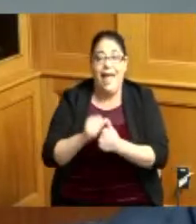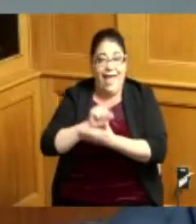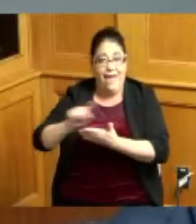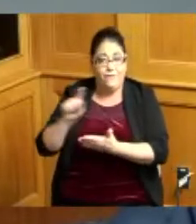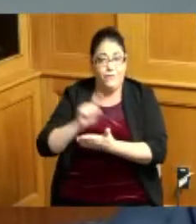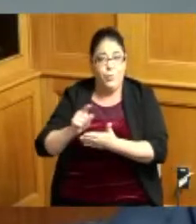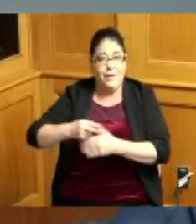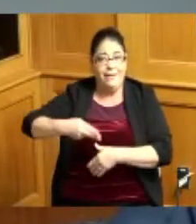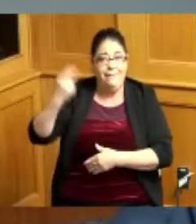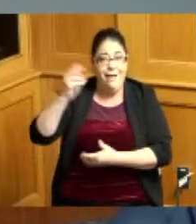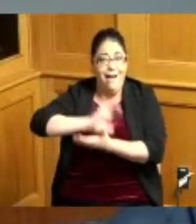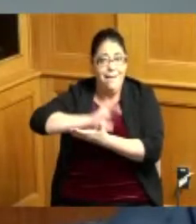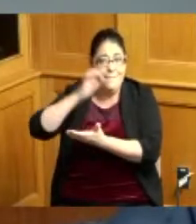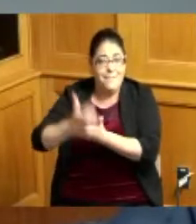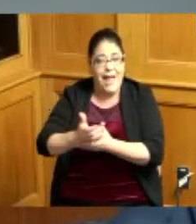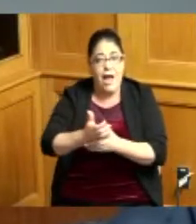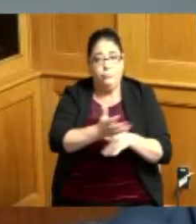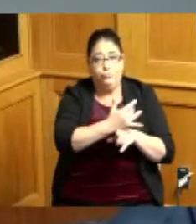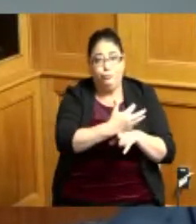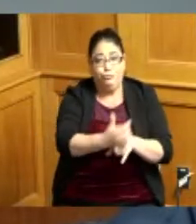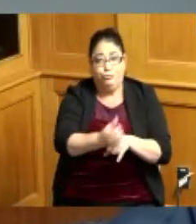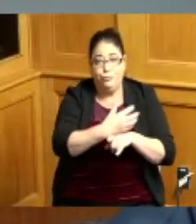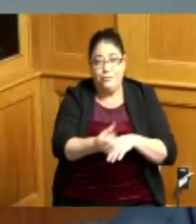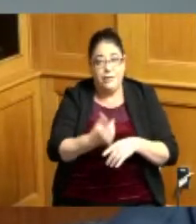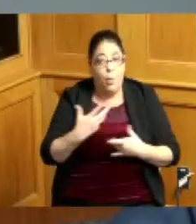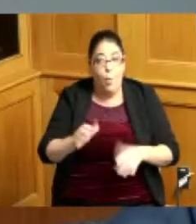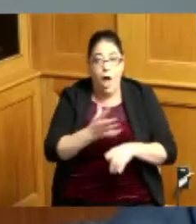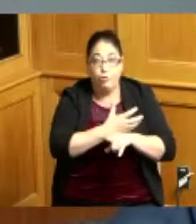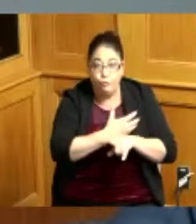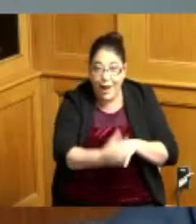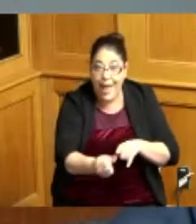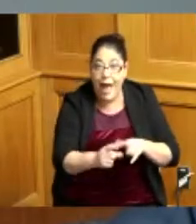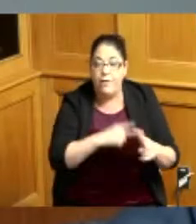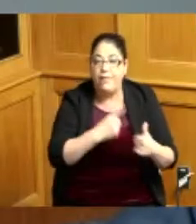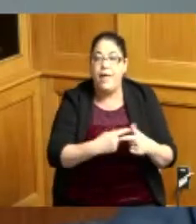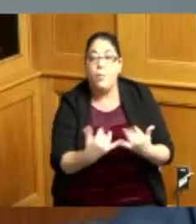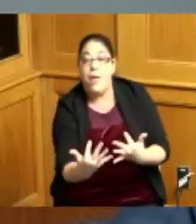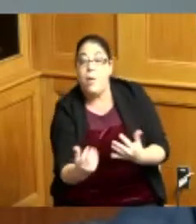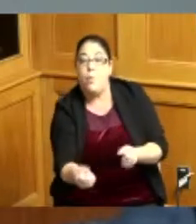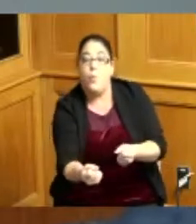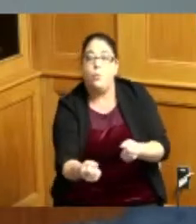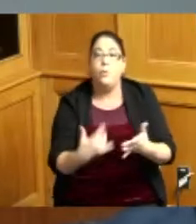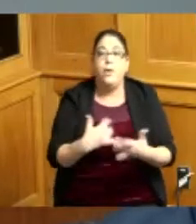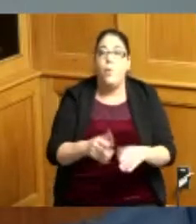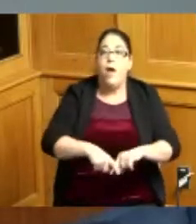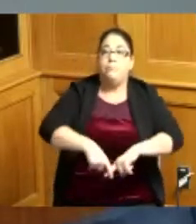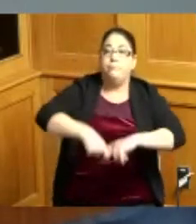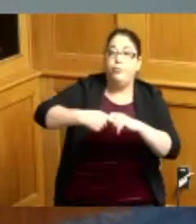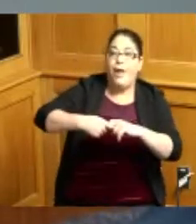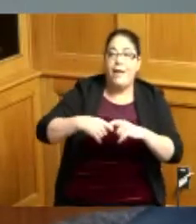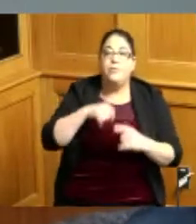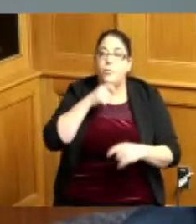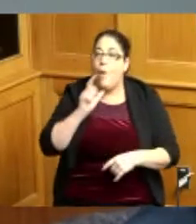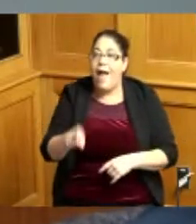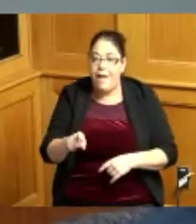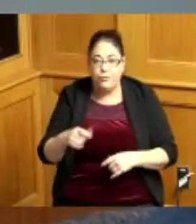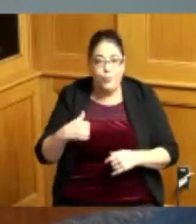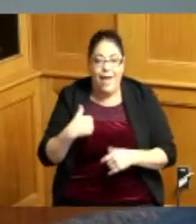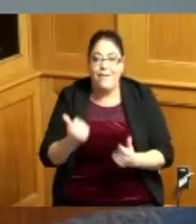on this program so we don't want there to be any break if there doesn't have to be to pause so the